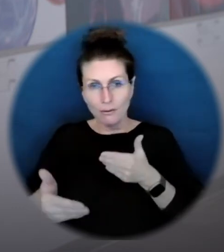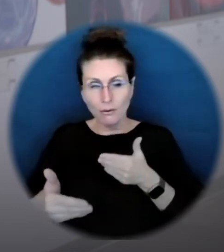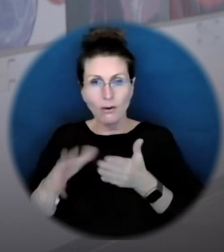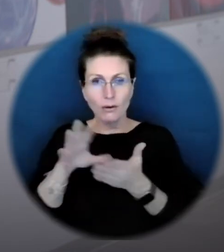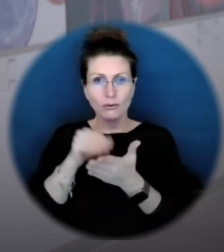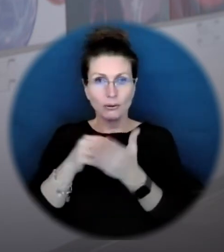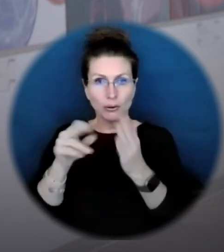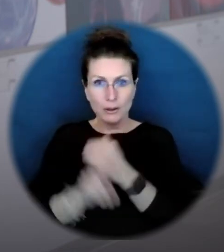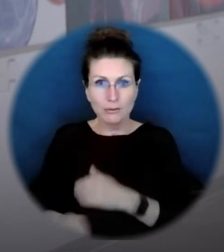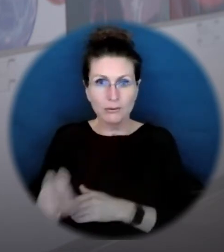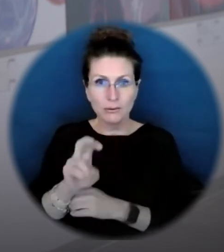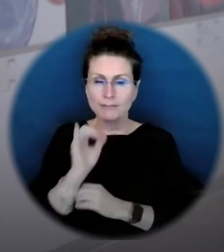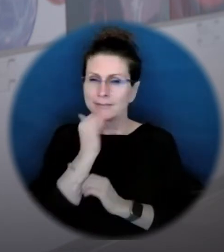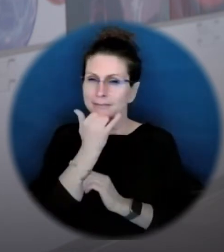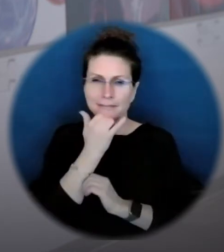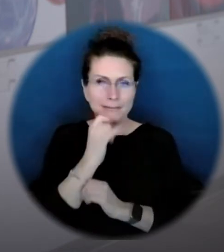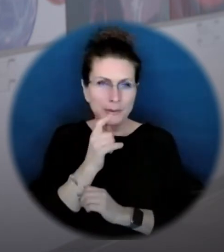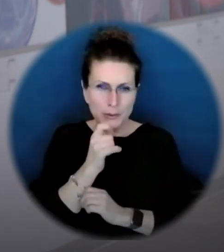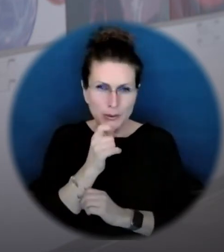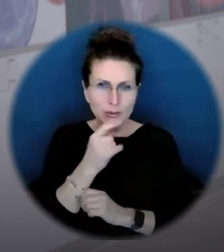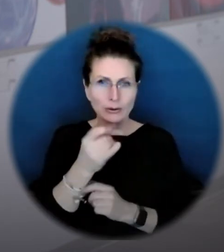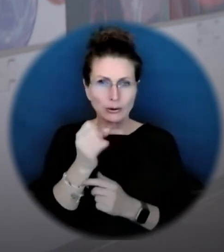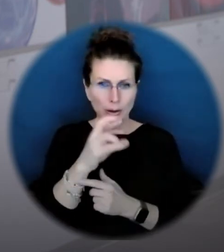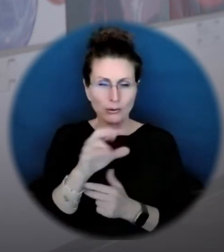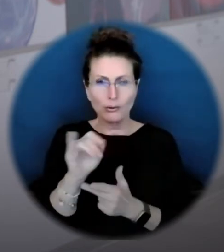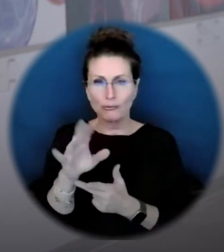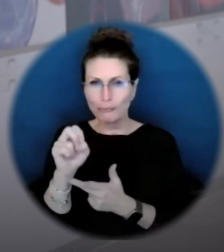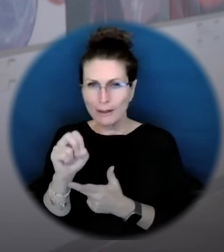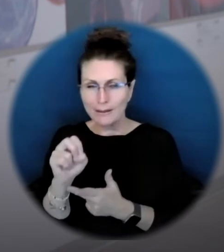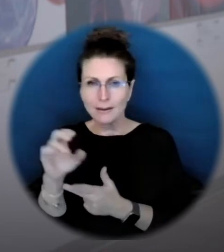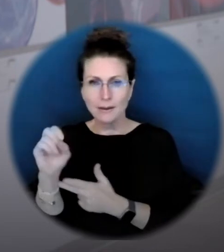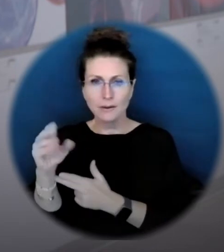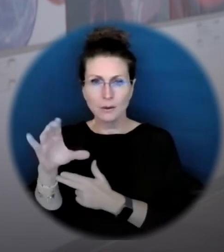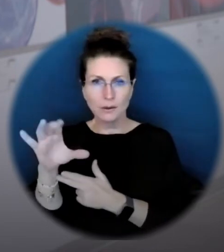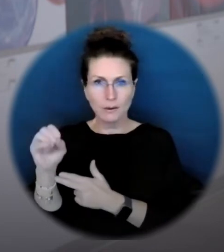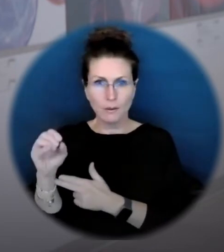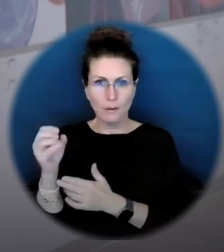regardless of their gender, race, or socioeconomic background.